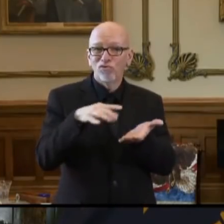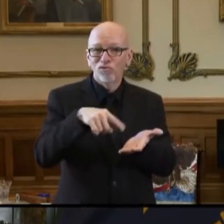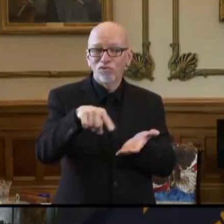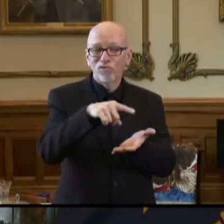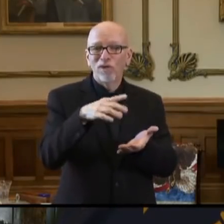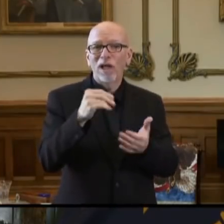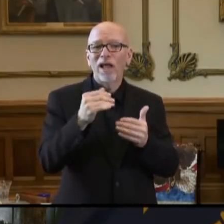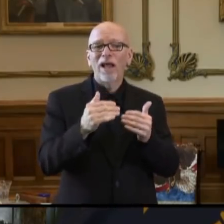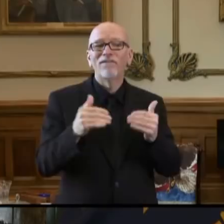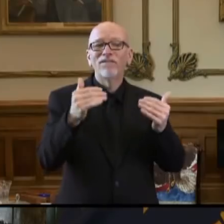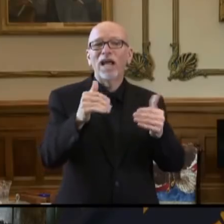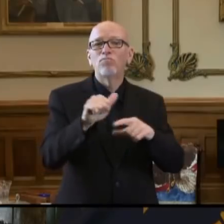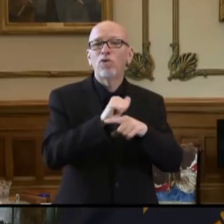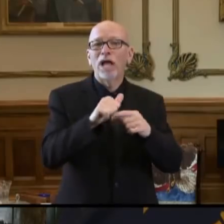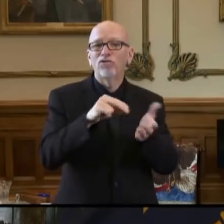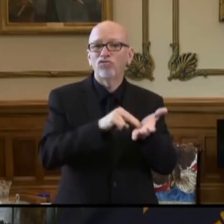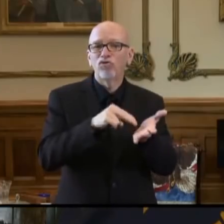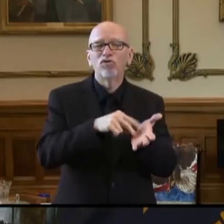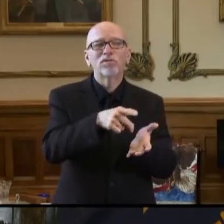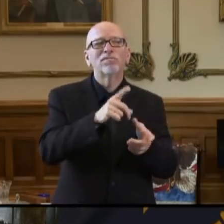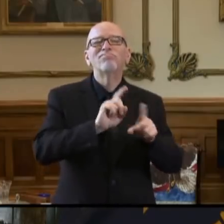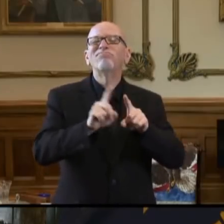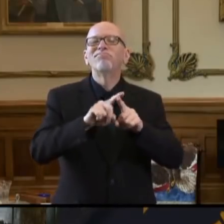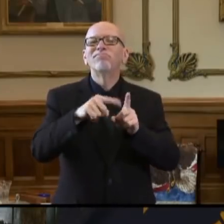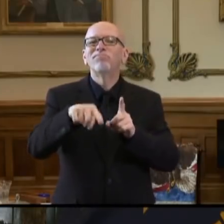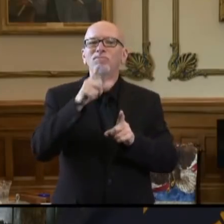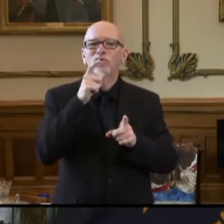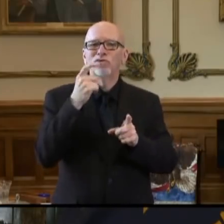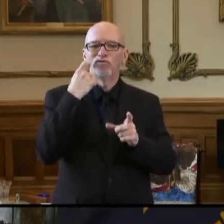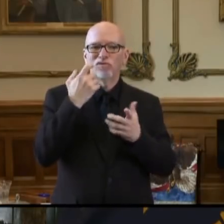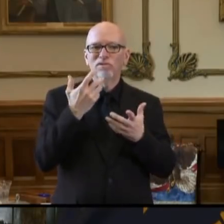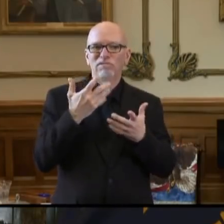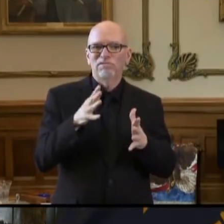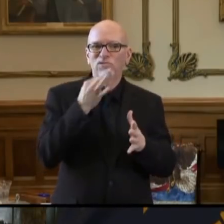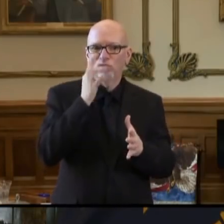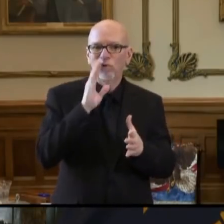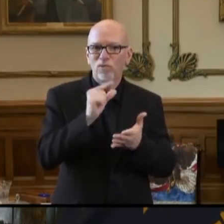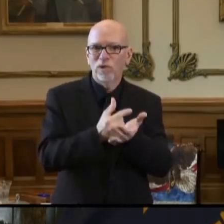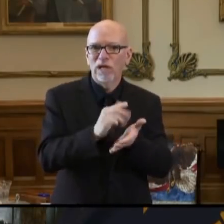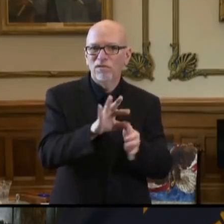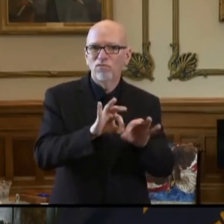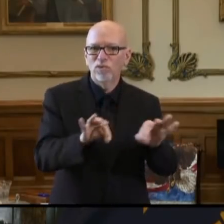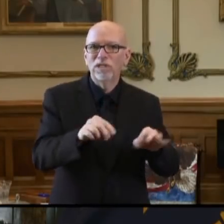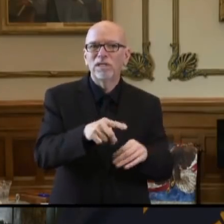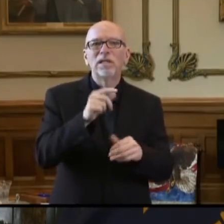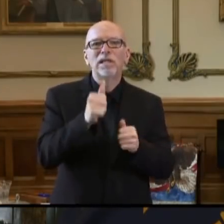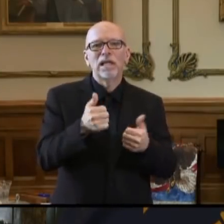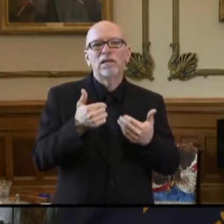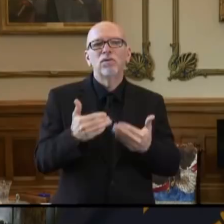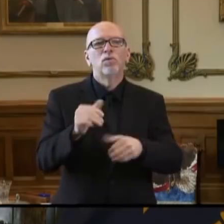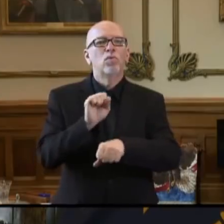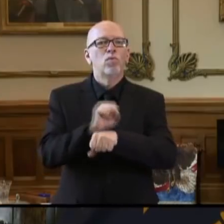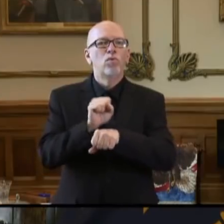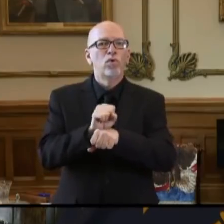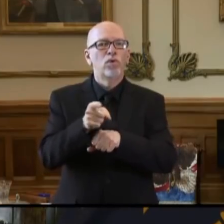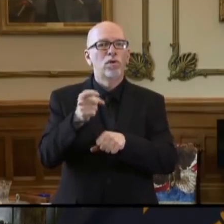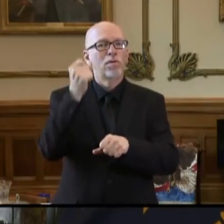ABILITY TO HAVE A FOURTH YEAR MEDICAL STUDENTS THAT ARE JUST RECENTLY GRADUATED AND NURSING STUDENTS AND ADVANCED PRACTICE NURSES AND OTHER INDIVIDUALS